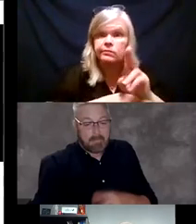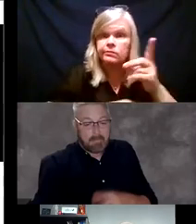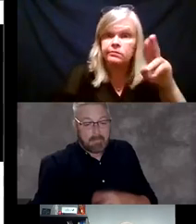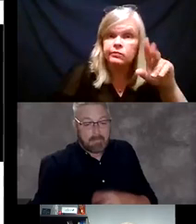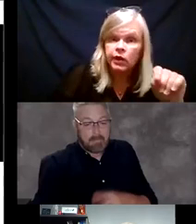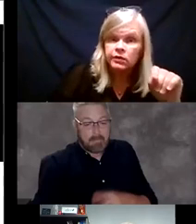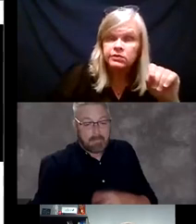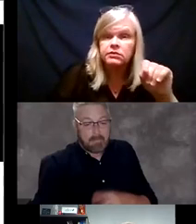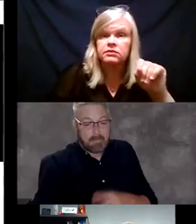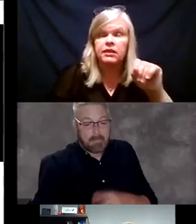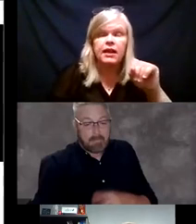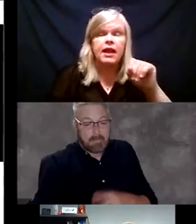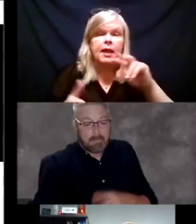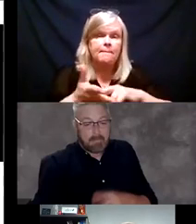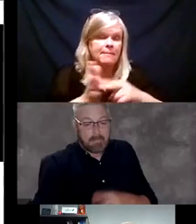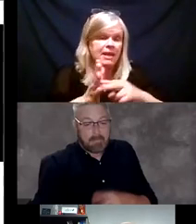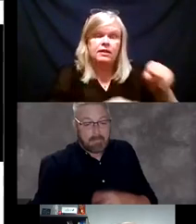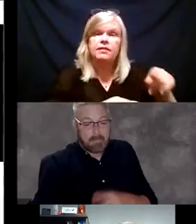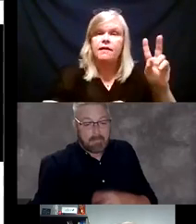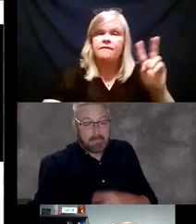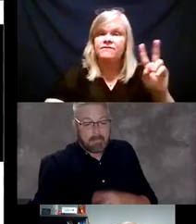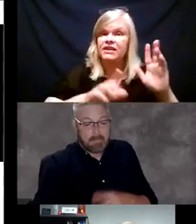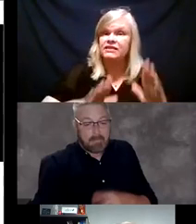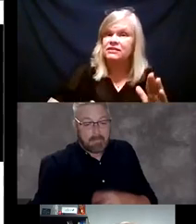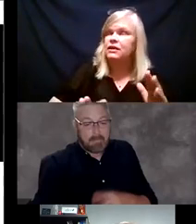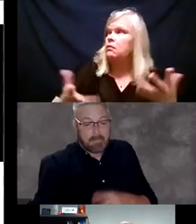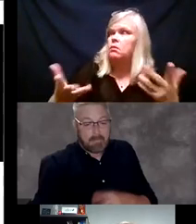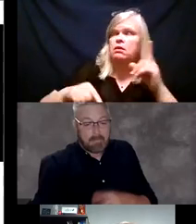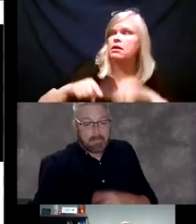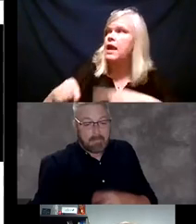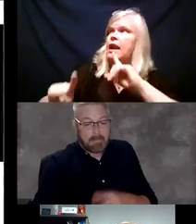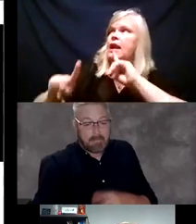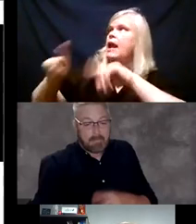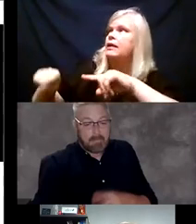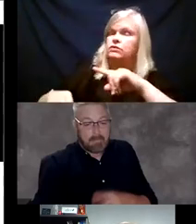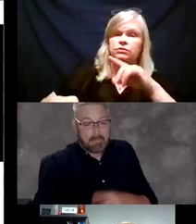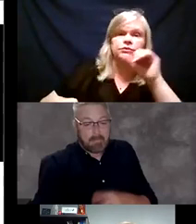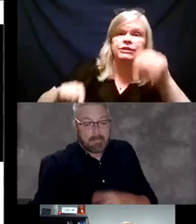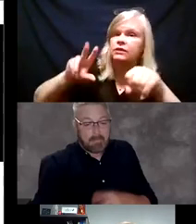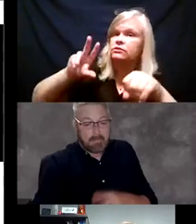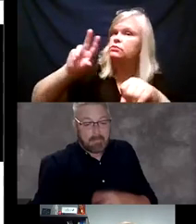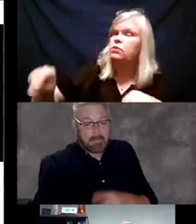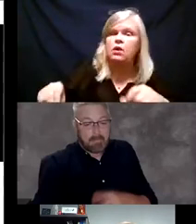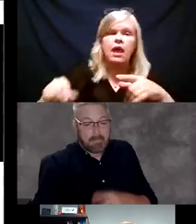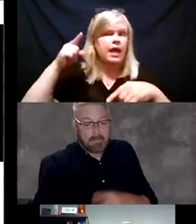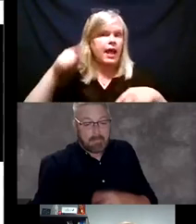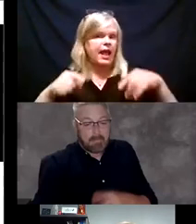PRESENTS CONSENT AND THE PERSON ARE PERFORMING THE ACT NEW OR SHOULD HAVE KNOWN THE PERSON WAS UNDER THE INFLUENCE.